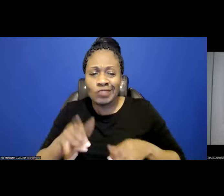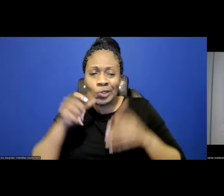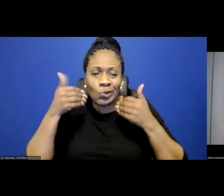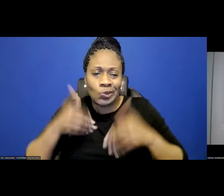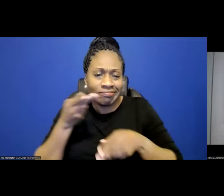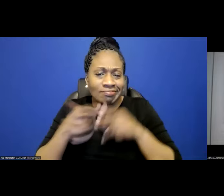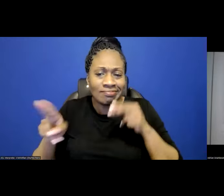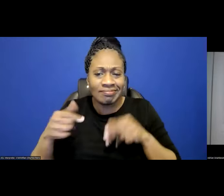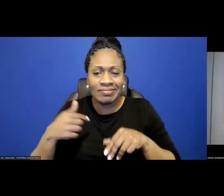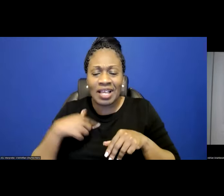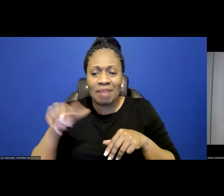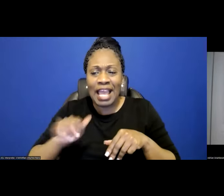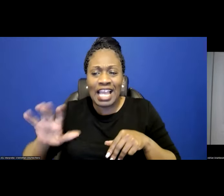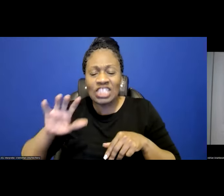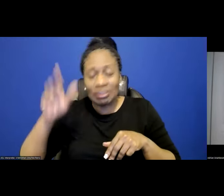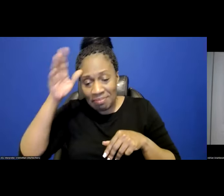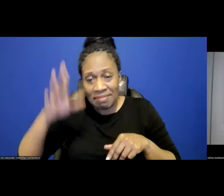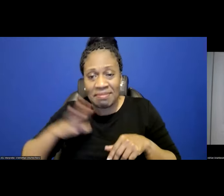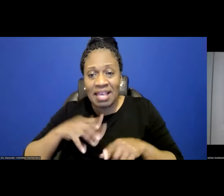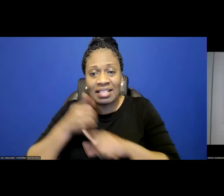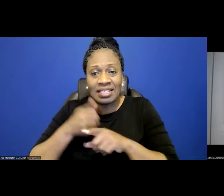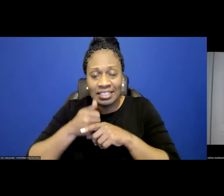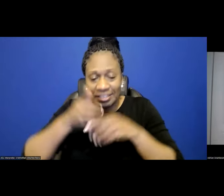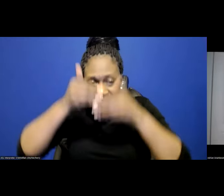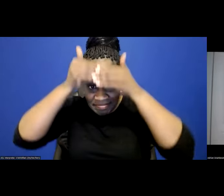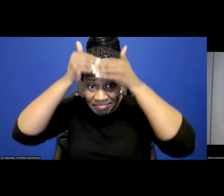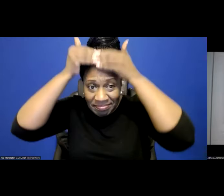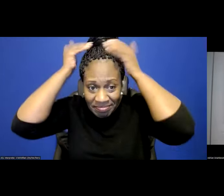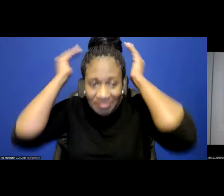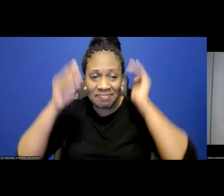I am an Asian male with slick backed, dark hair.